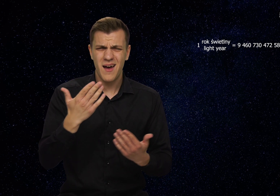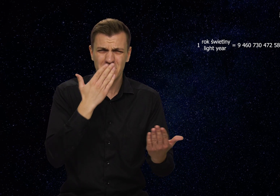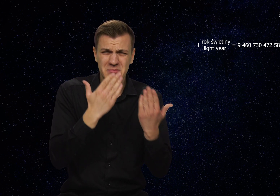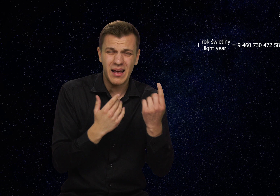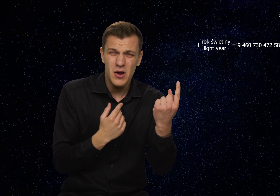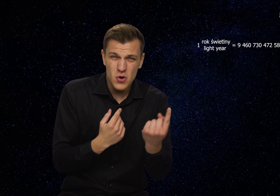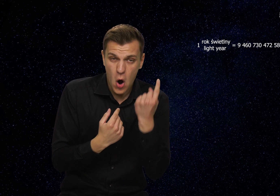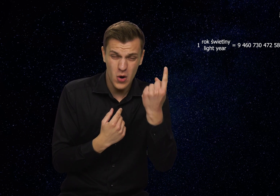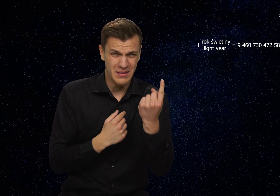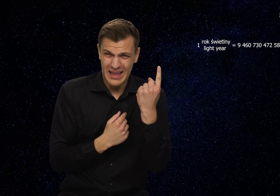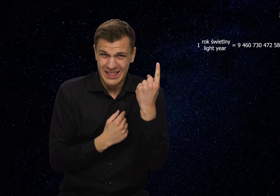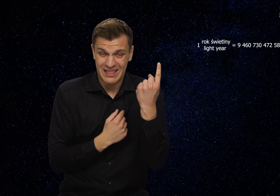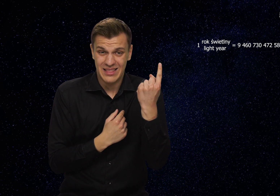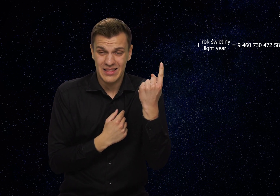Just one year!